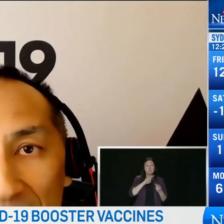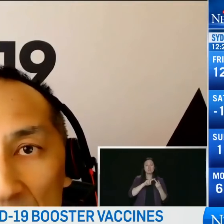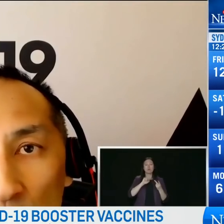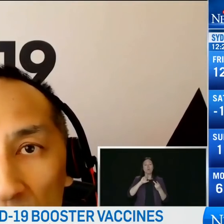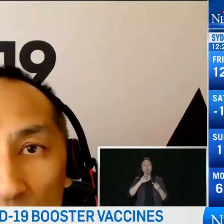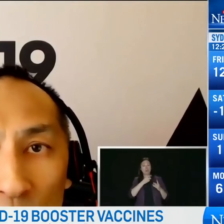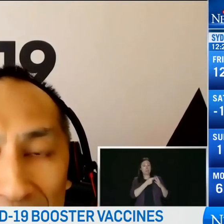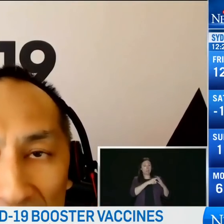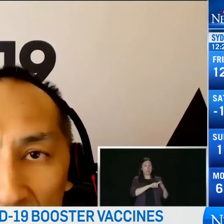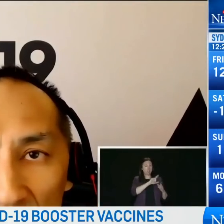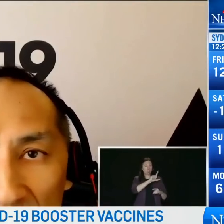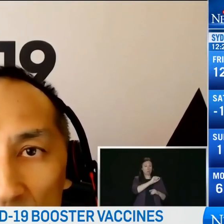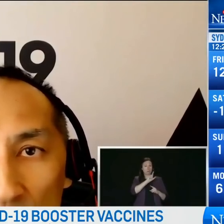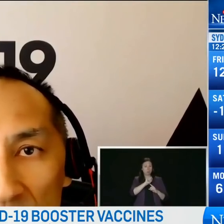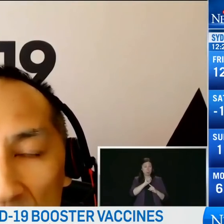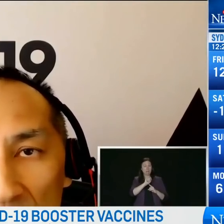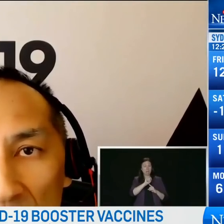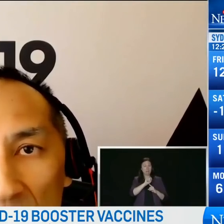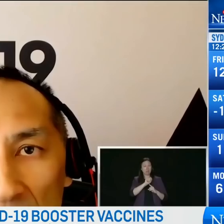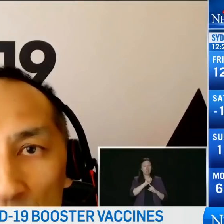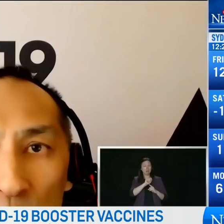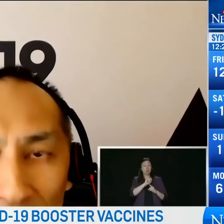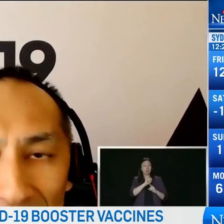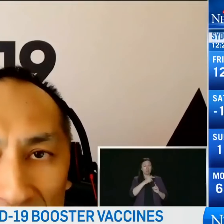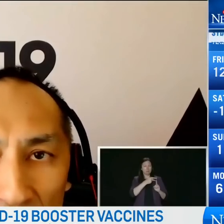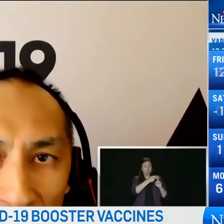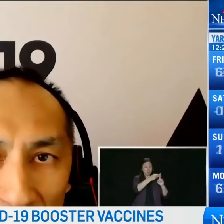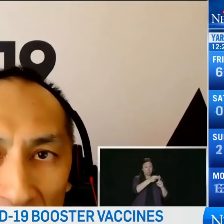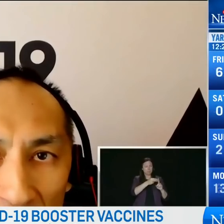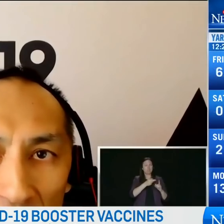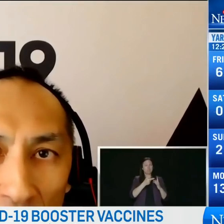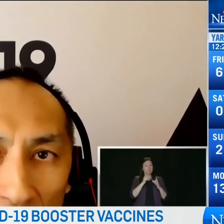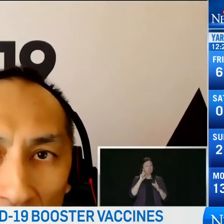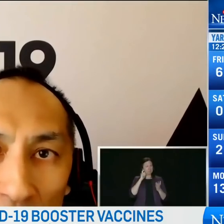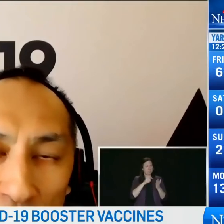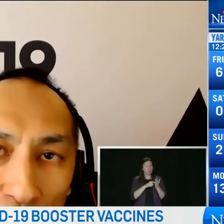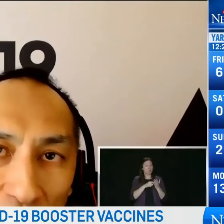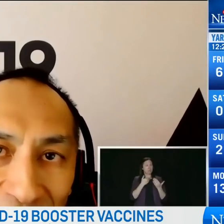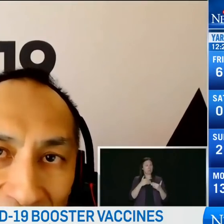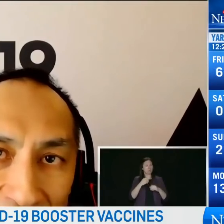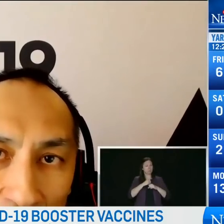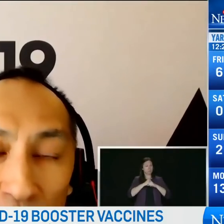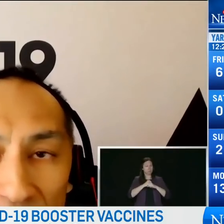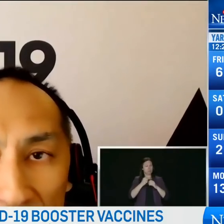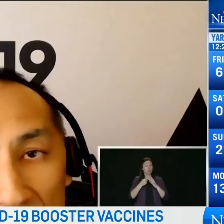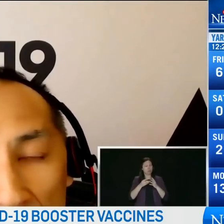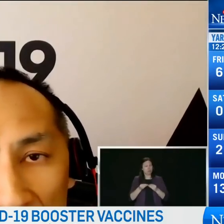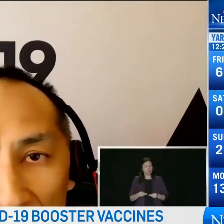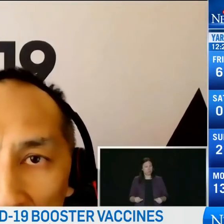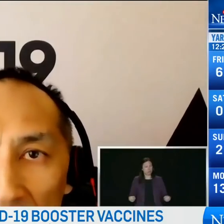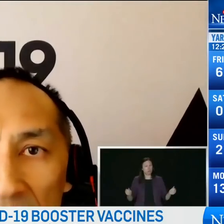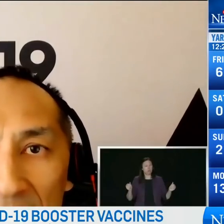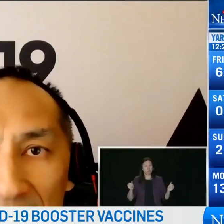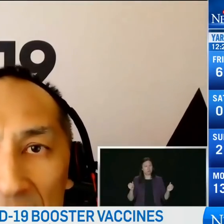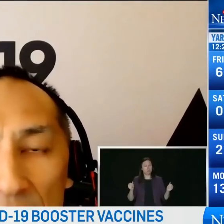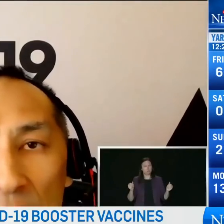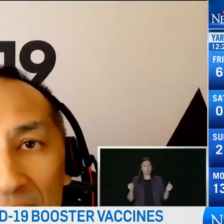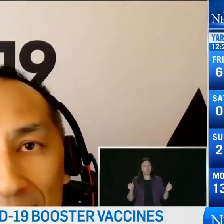THOSE WHO HAVE RECEIVED THE PRIMARY SERIES OF THE VACCINE AT